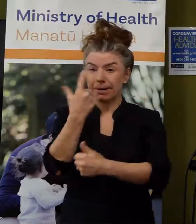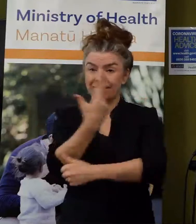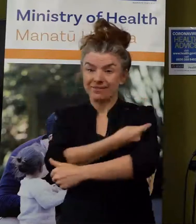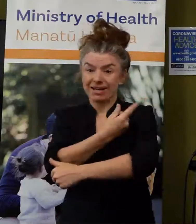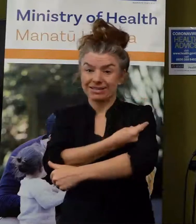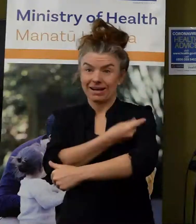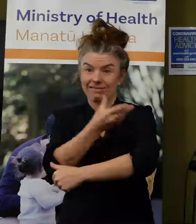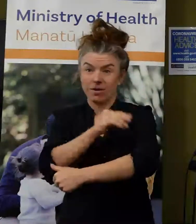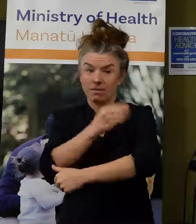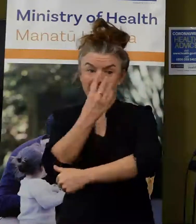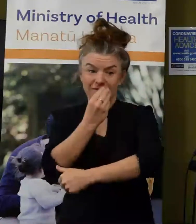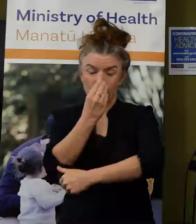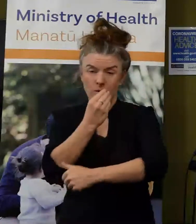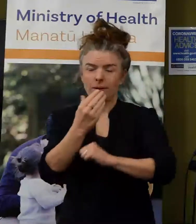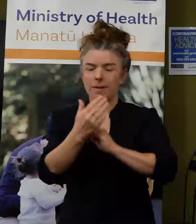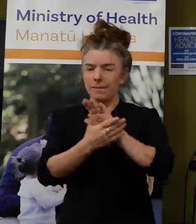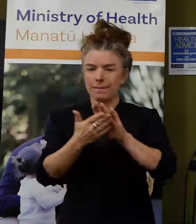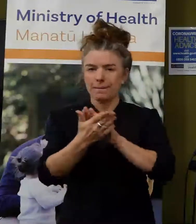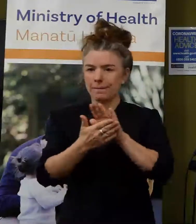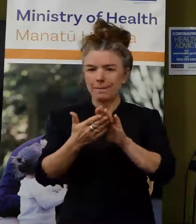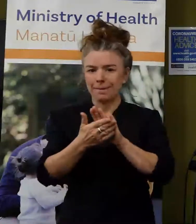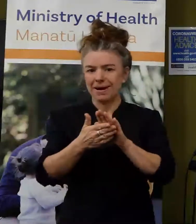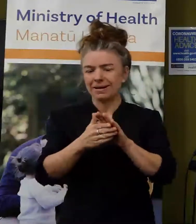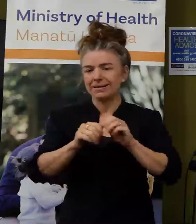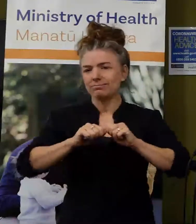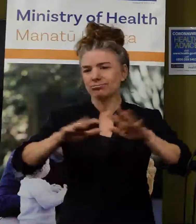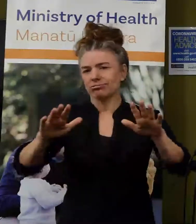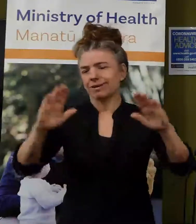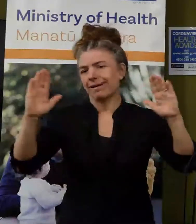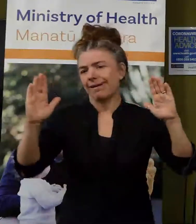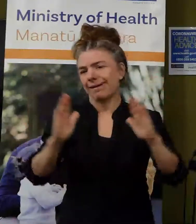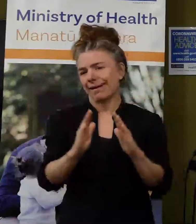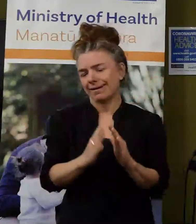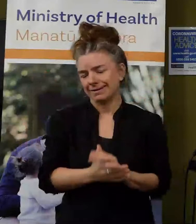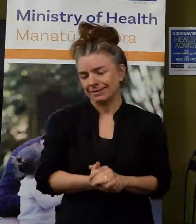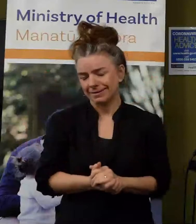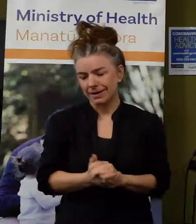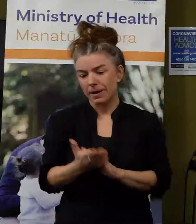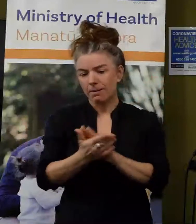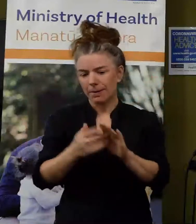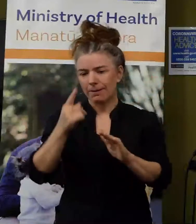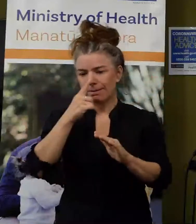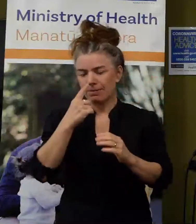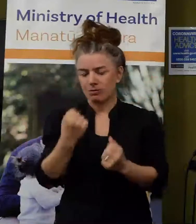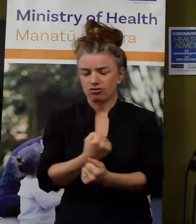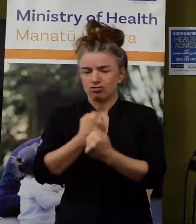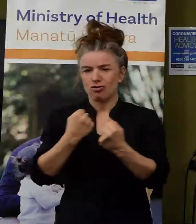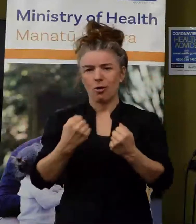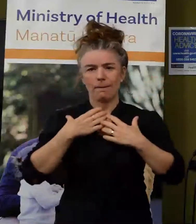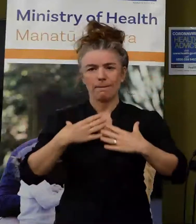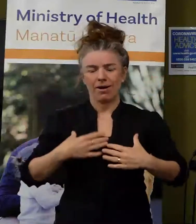the less likely it is to circulate in the community, the less likely people are to become unwell, and therefore,